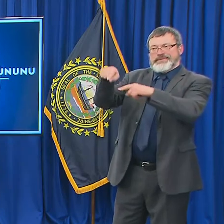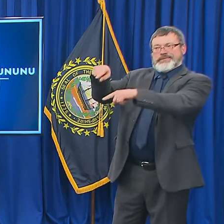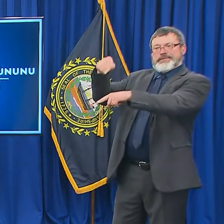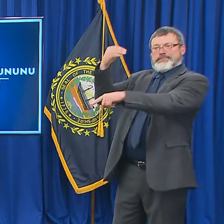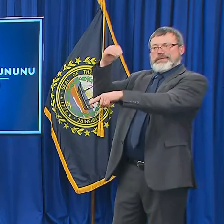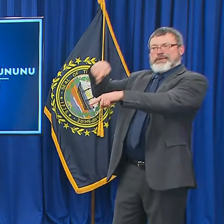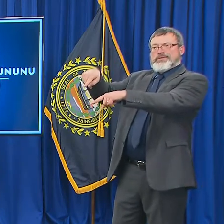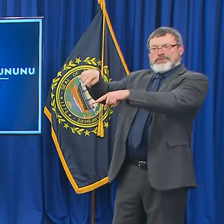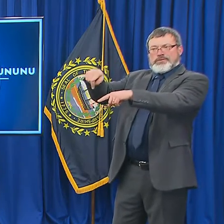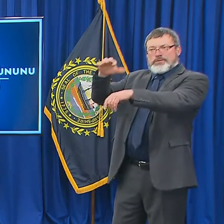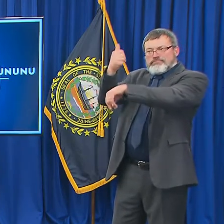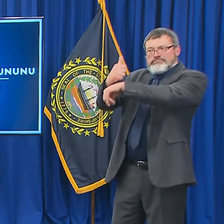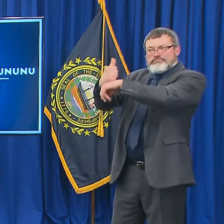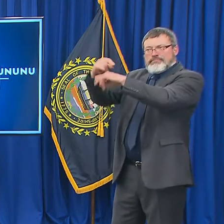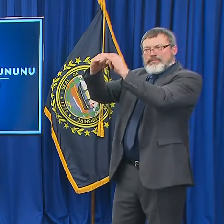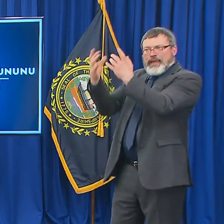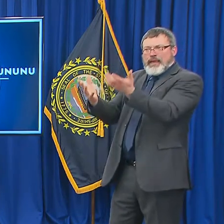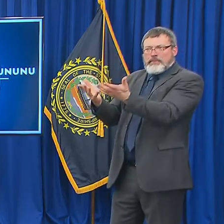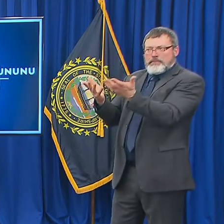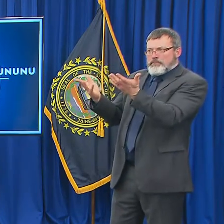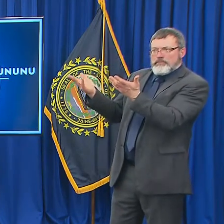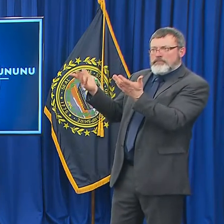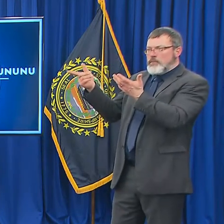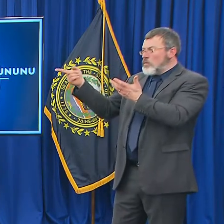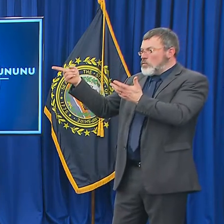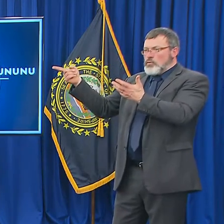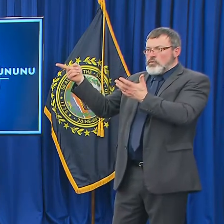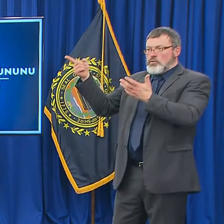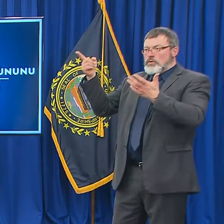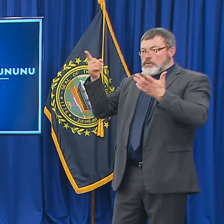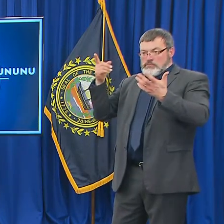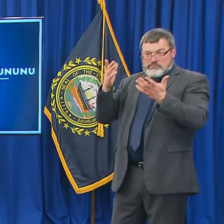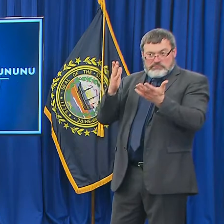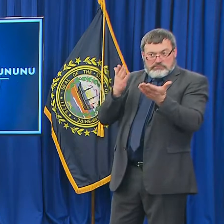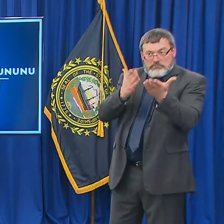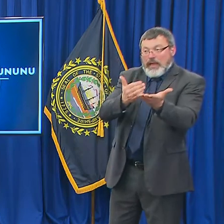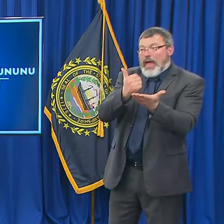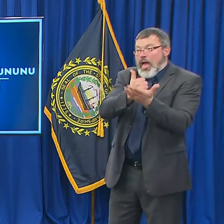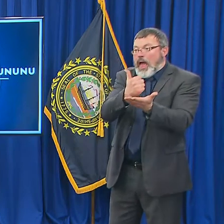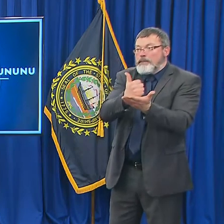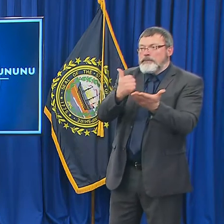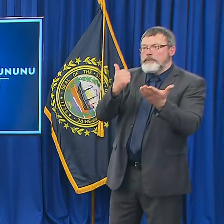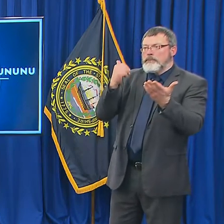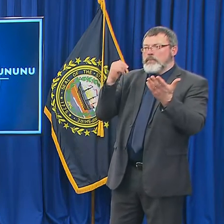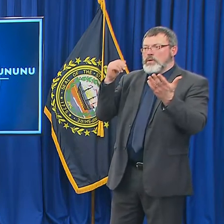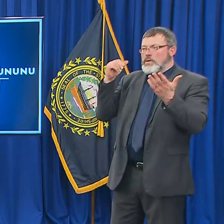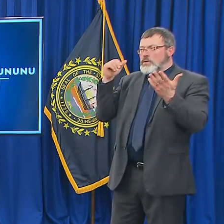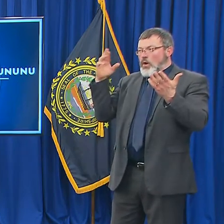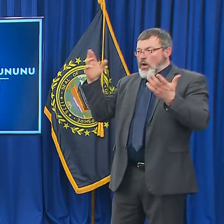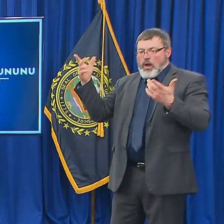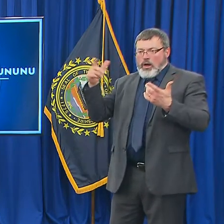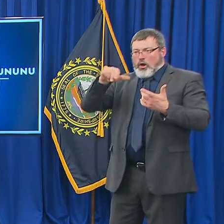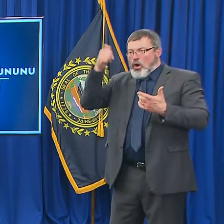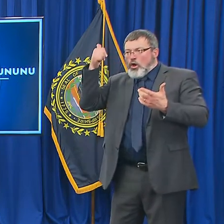into beds and shelters and with additional services just today. And so we've had a lot of success working with them